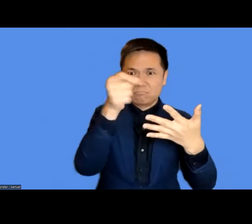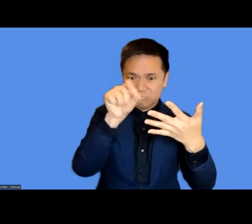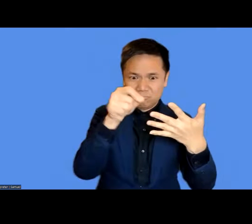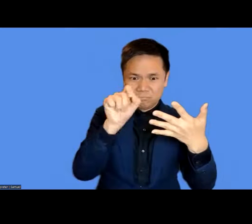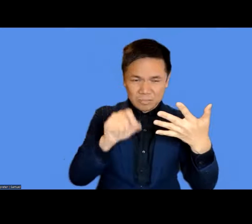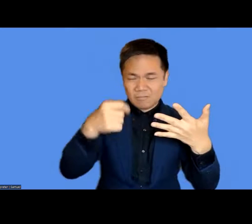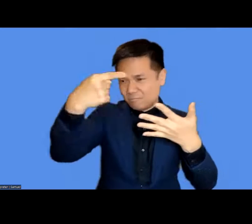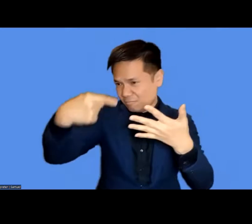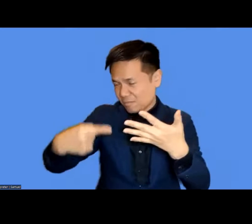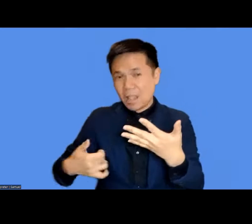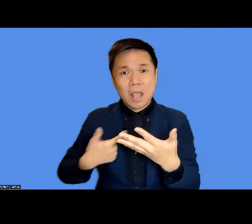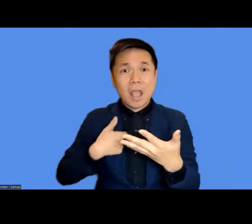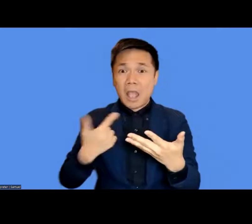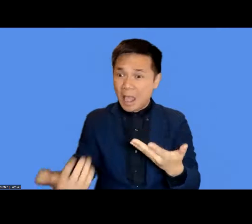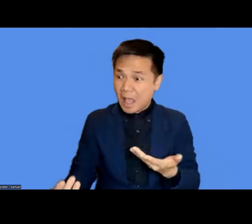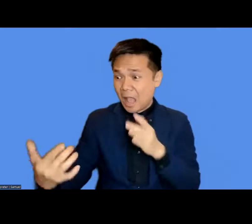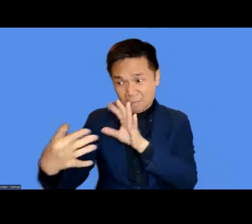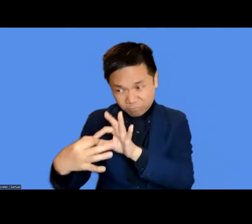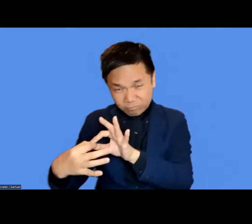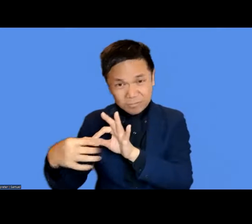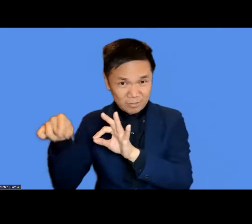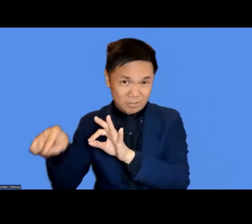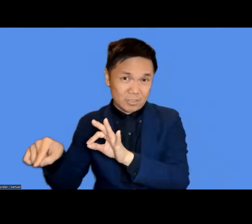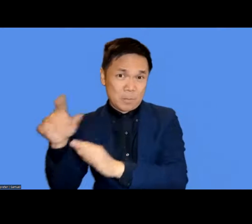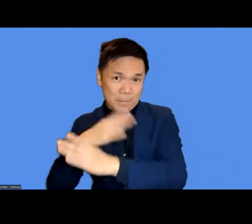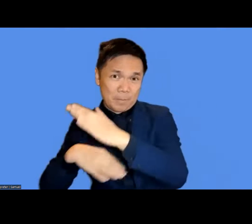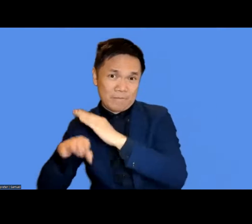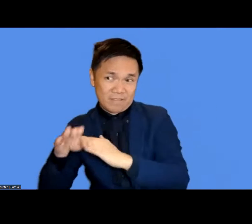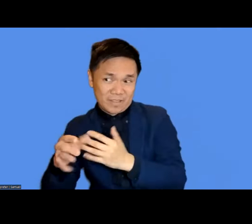are actually collecting data on persons with disabilities.